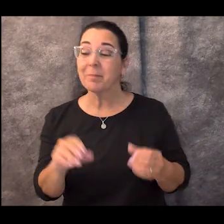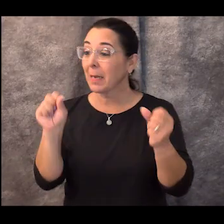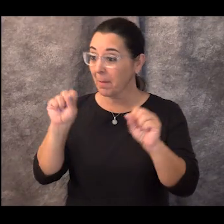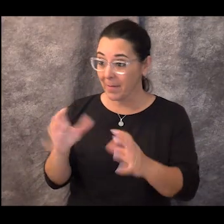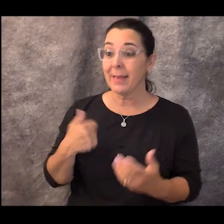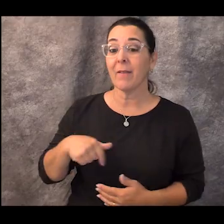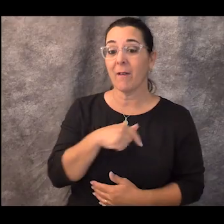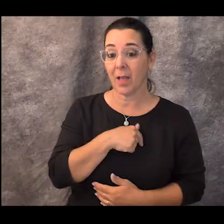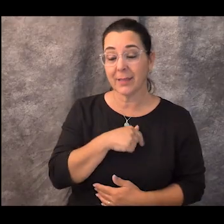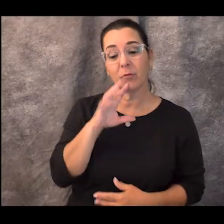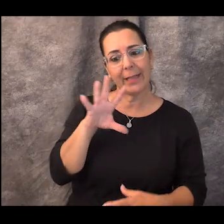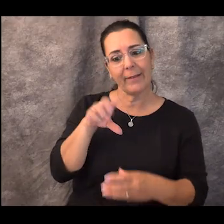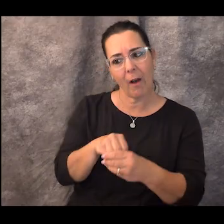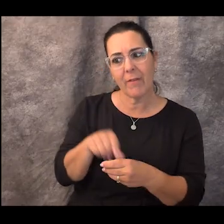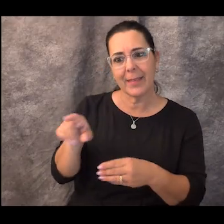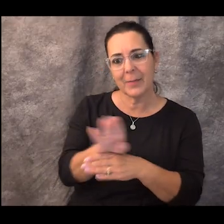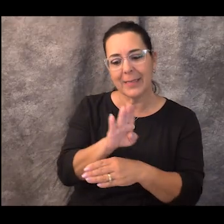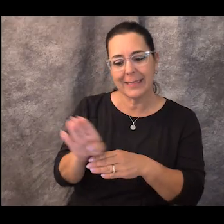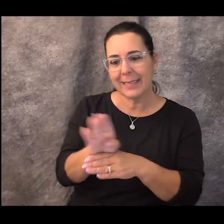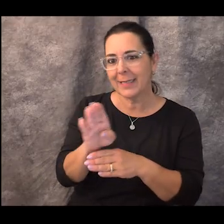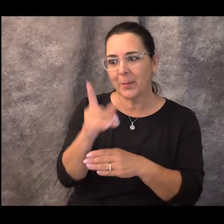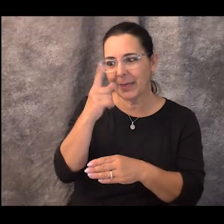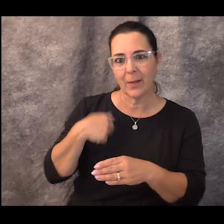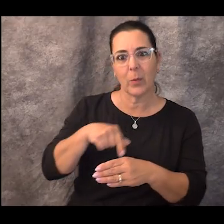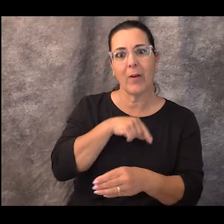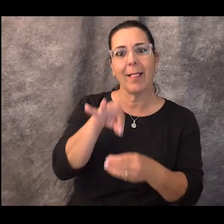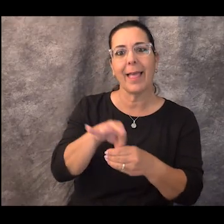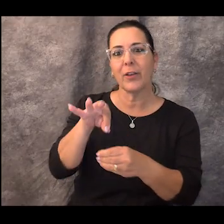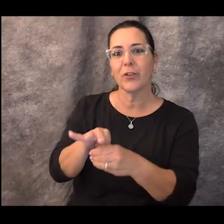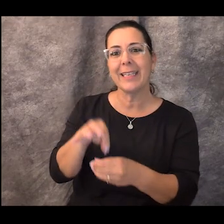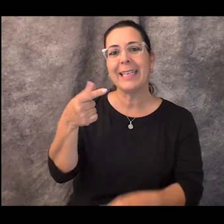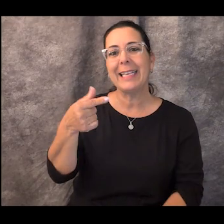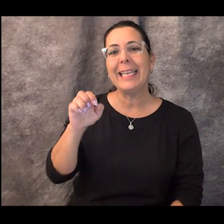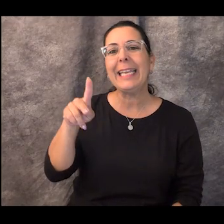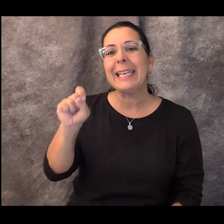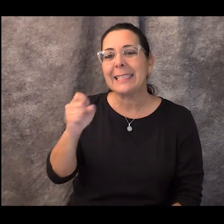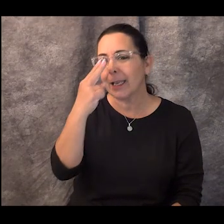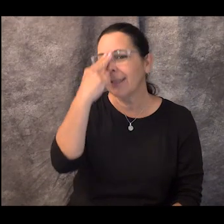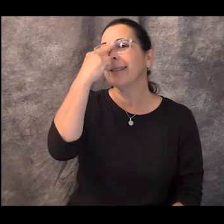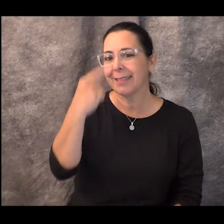There's just election geeks out there hiding amongst us and we end up doing this work. (Eric) I love it, I love it.